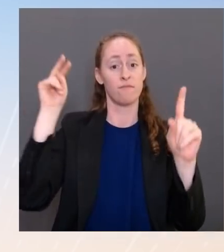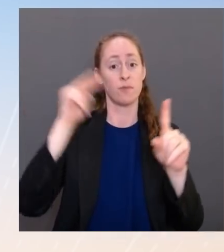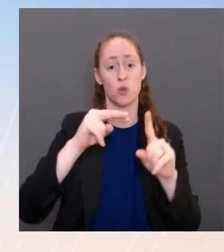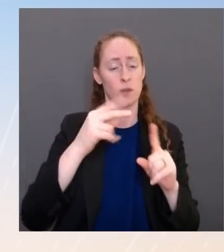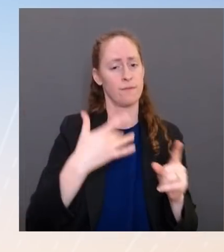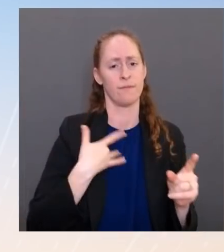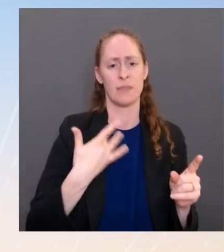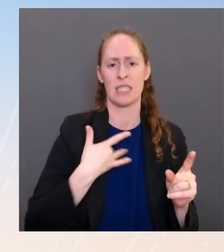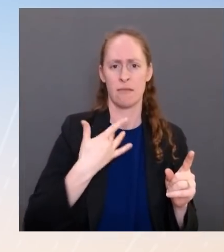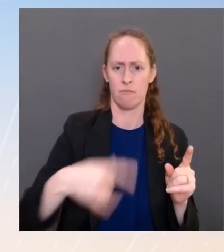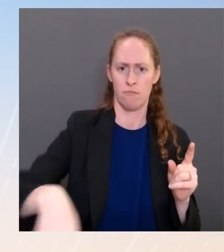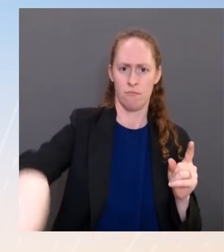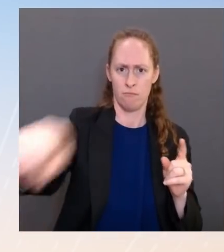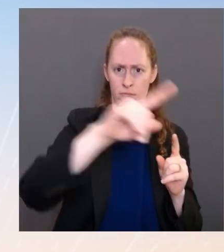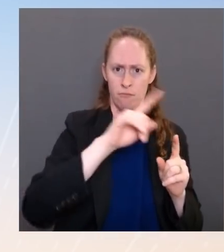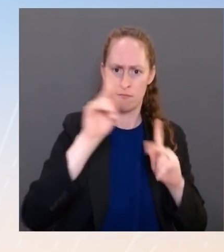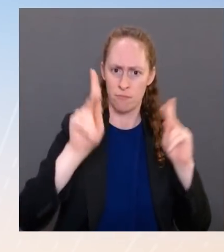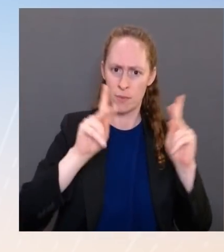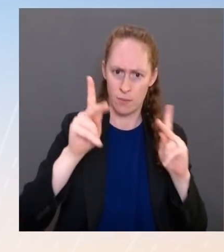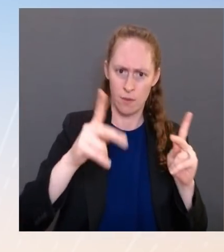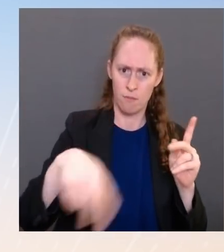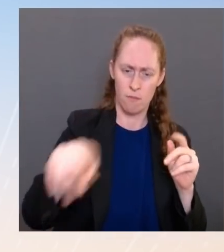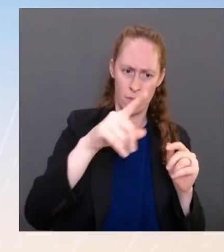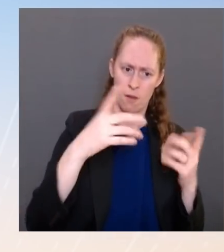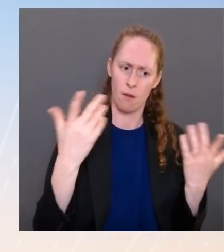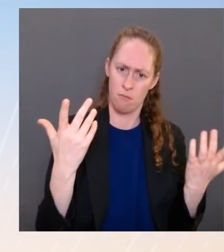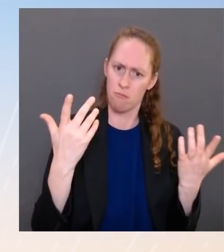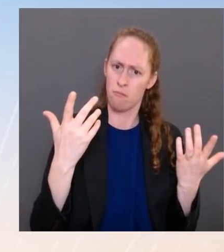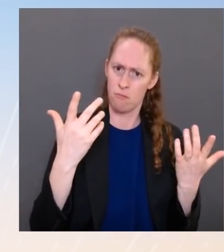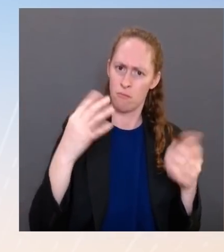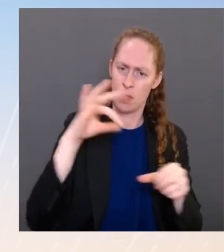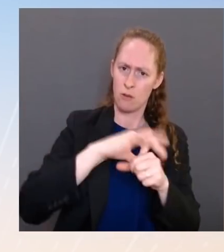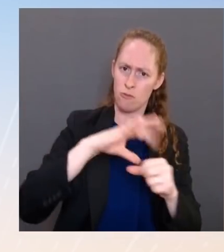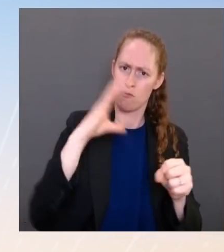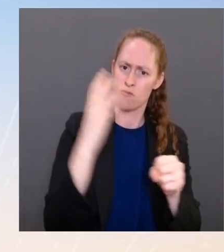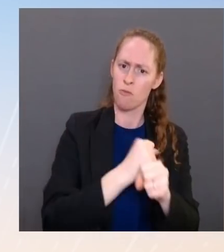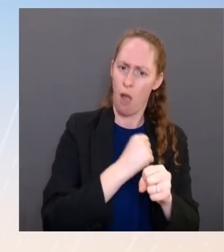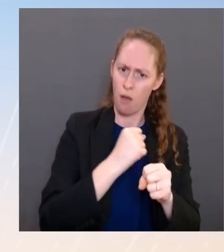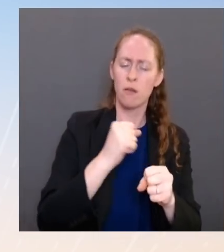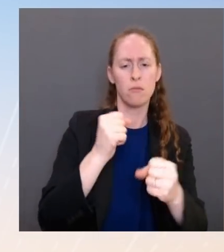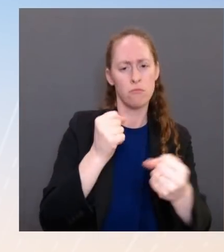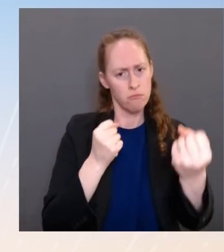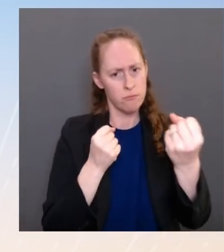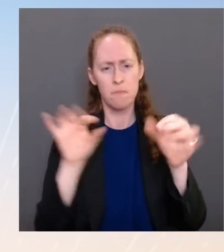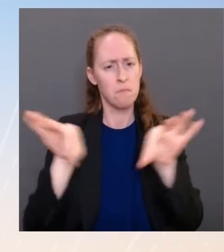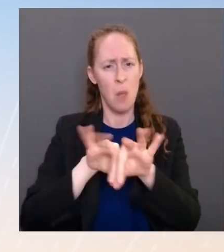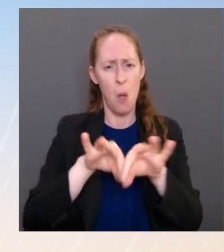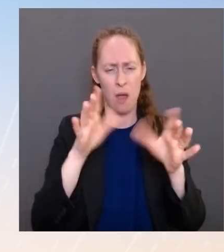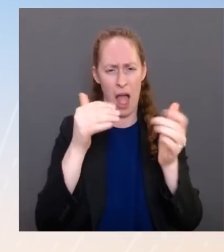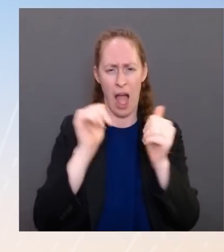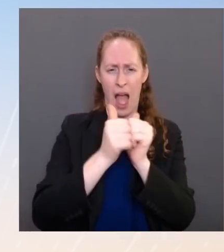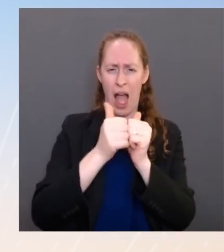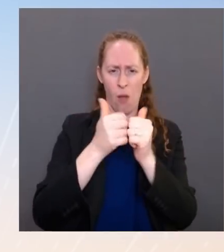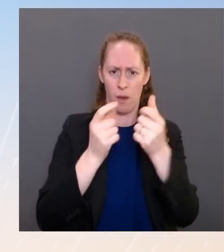and not questioning and making it more difficult or oppressing people's right to exercise their right to vote. The Press: Just a follow-up.